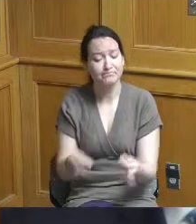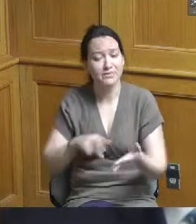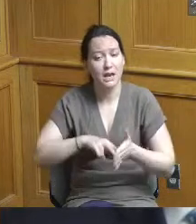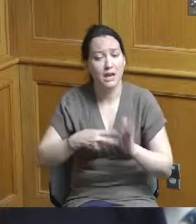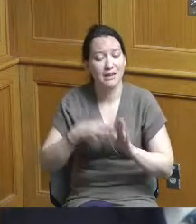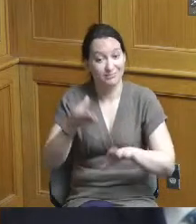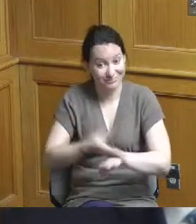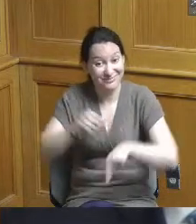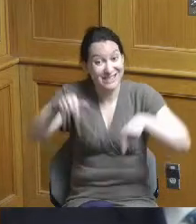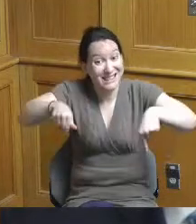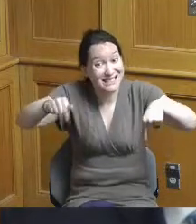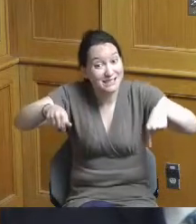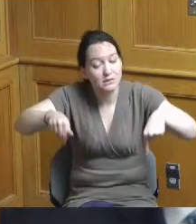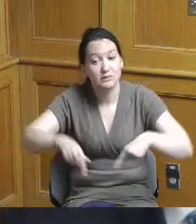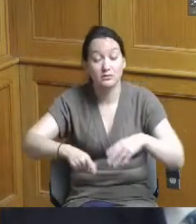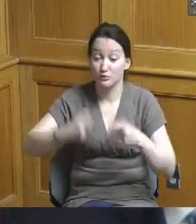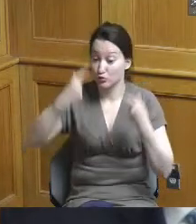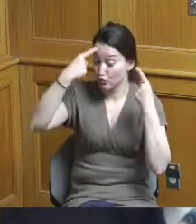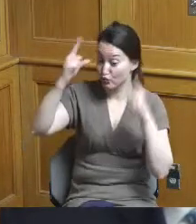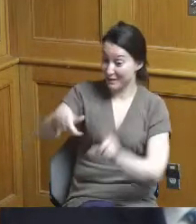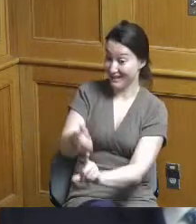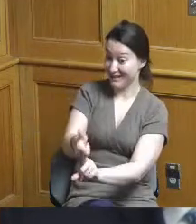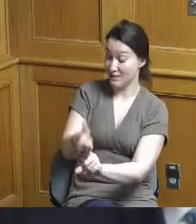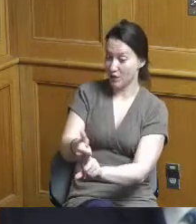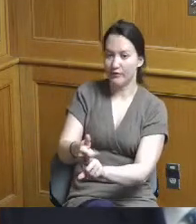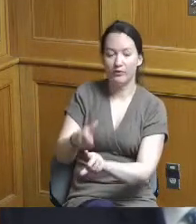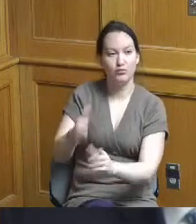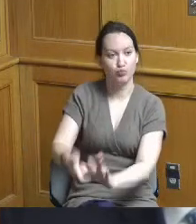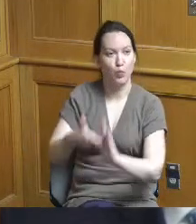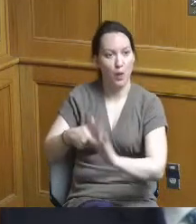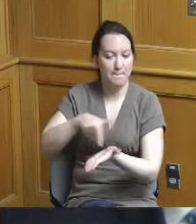development so the development agreement itself calls for this payment I think if this was and